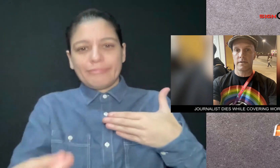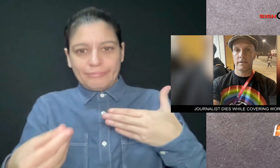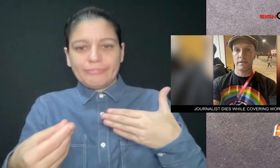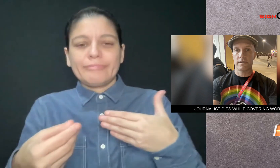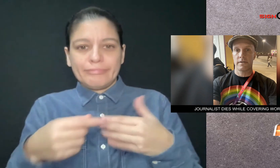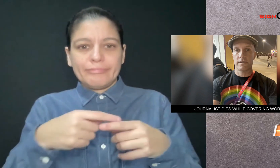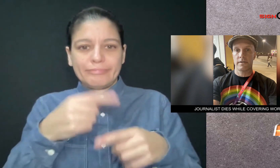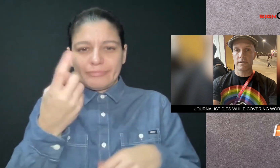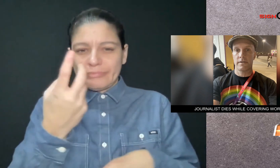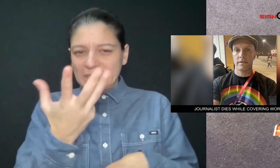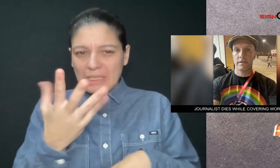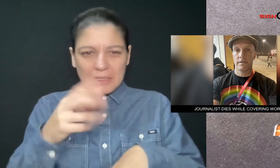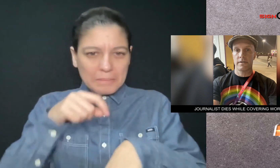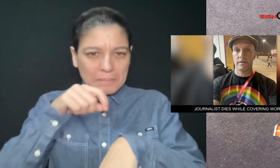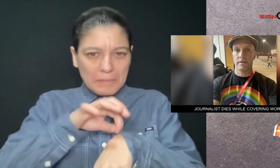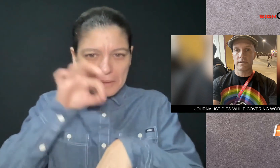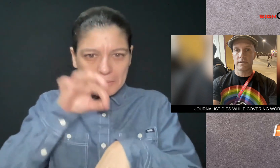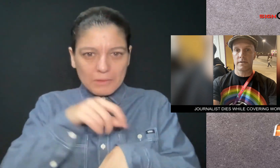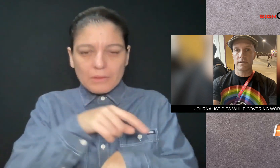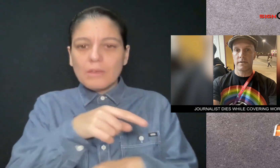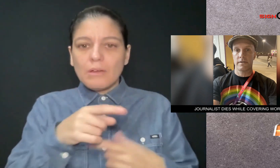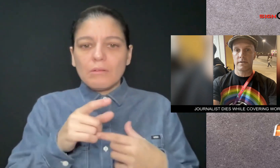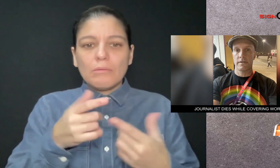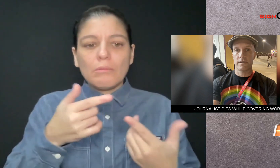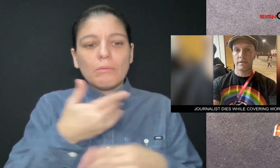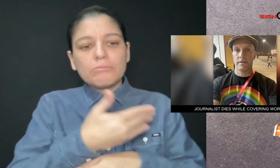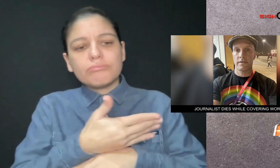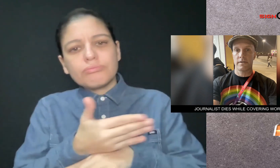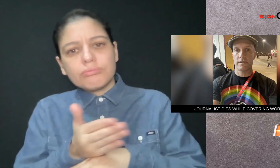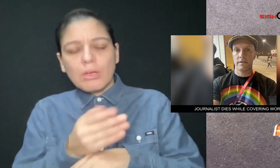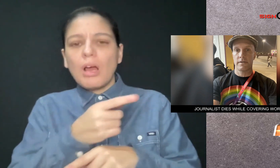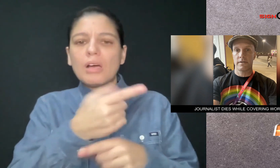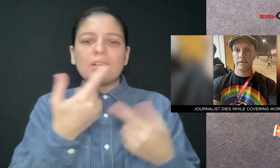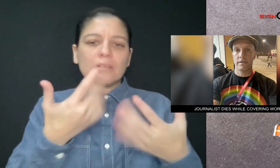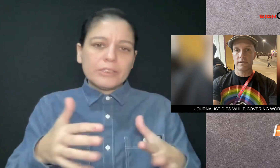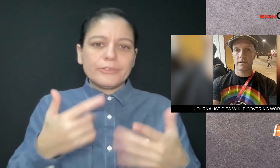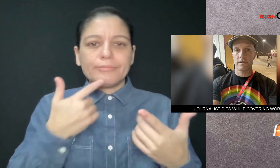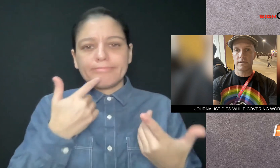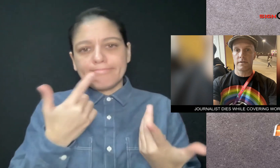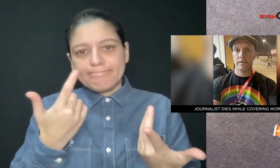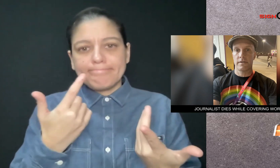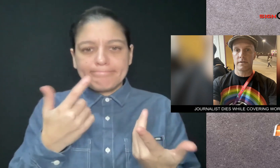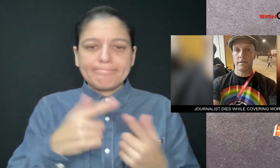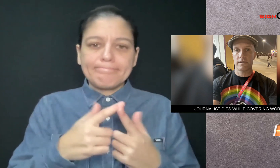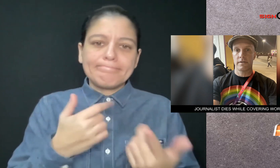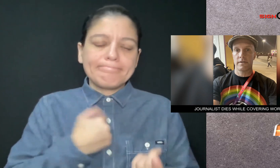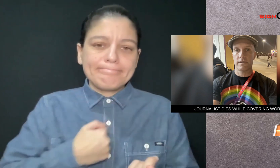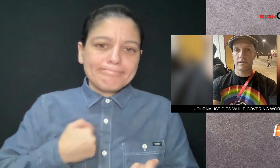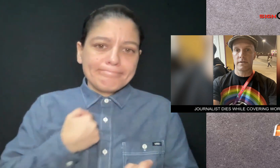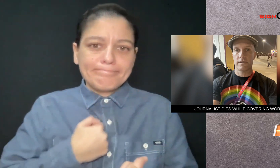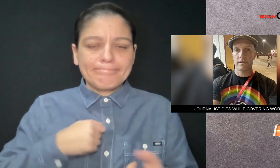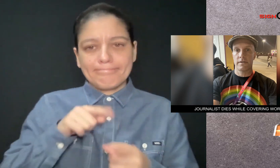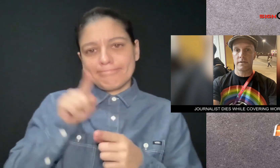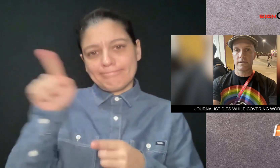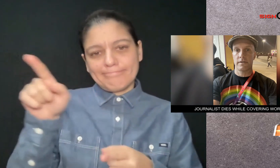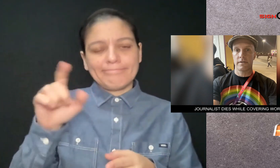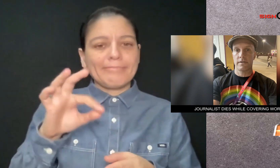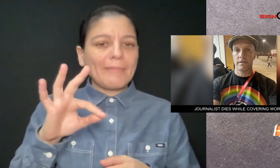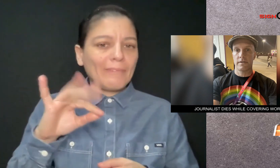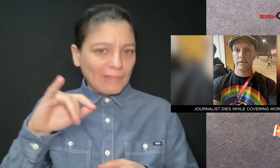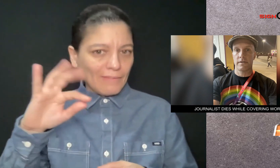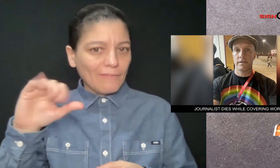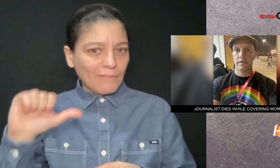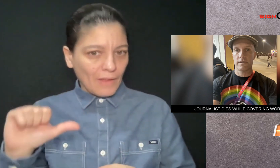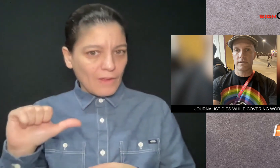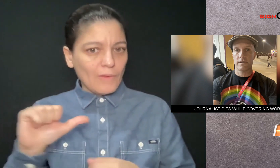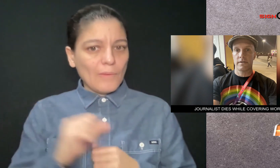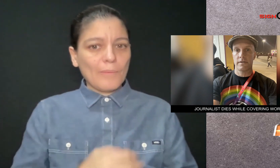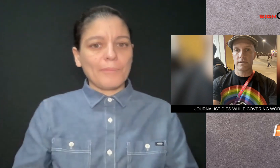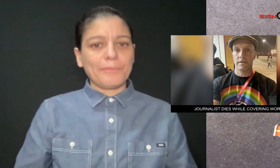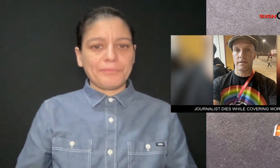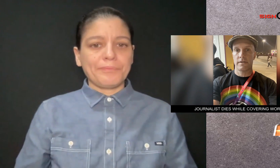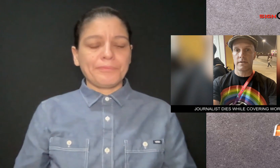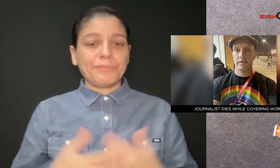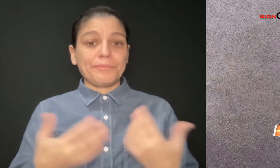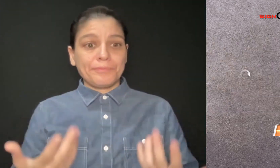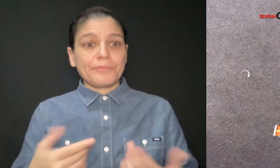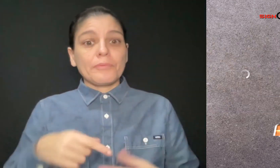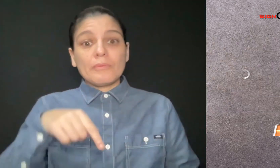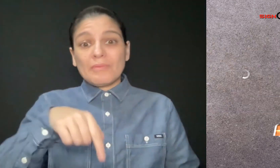he said he was released a few minutes later and received an apology from FIFA it was a